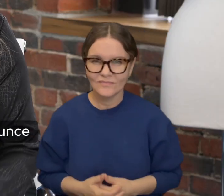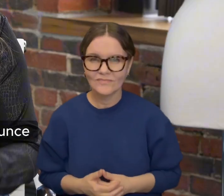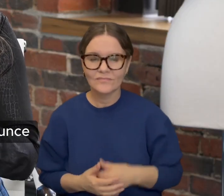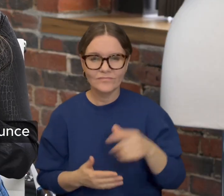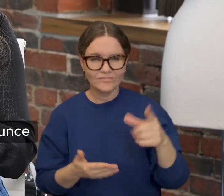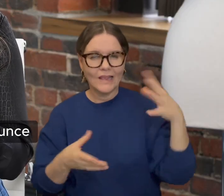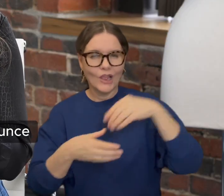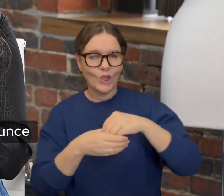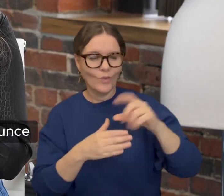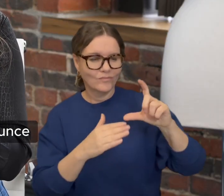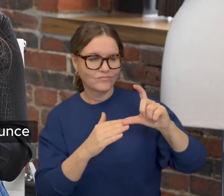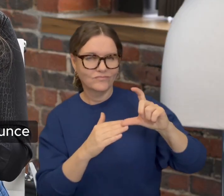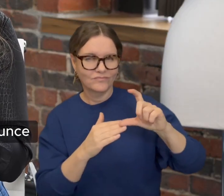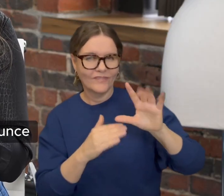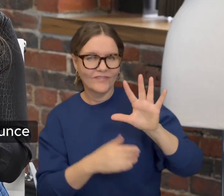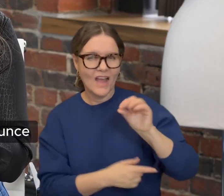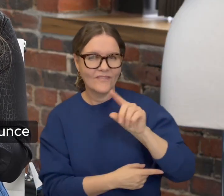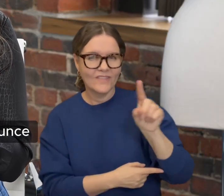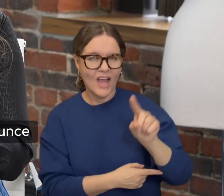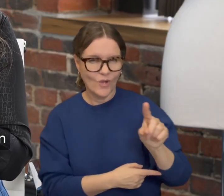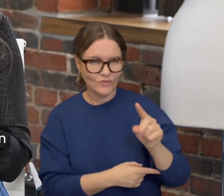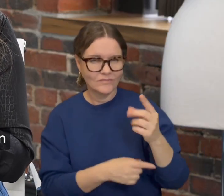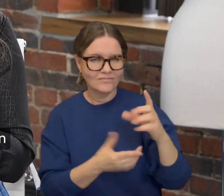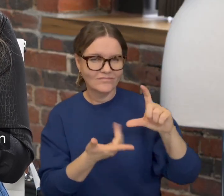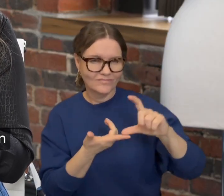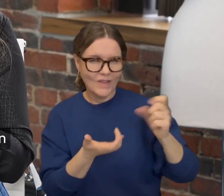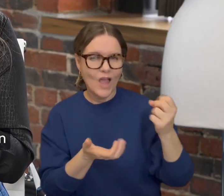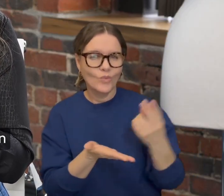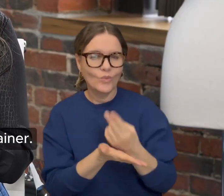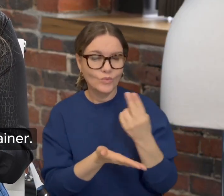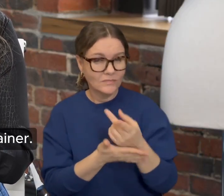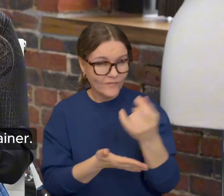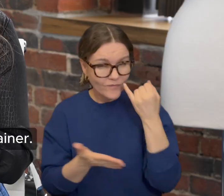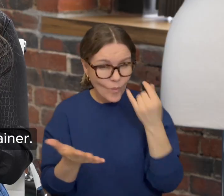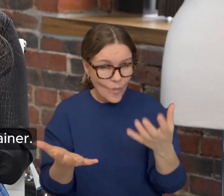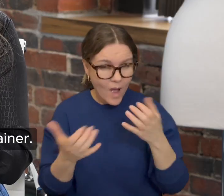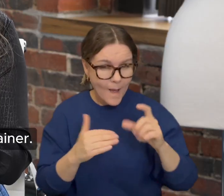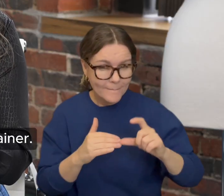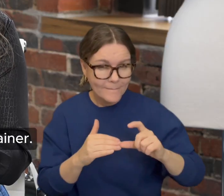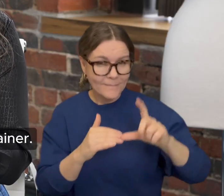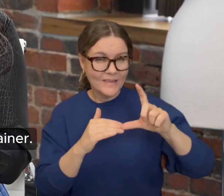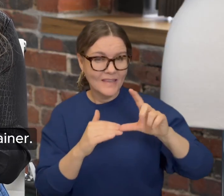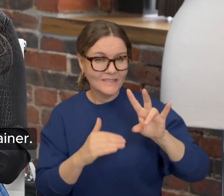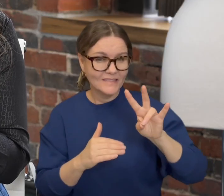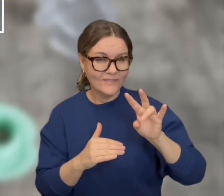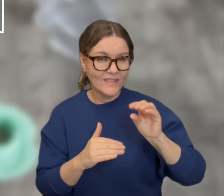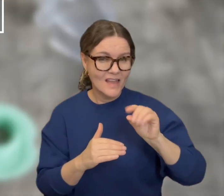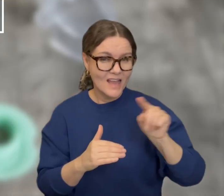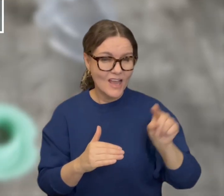with a 5 oz reusable container you also have the option to purchase a 7 oz container